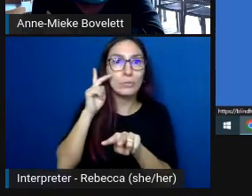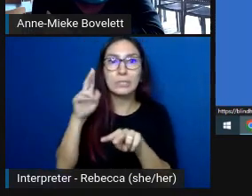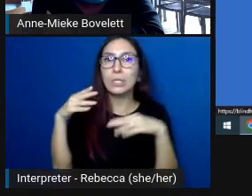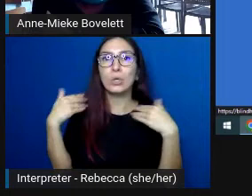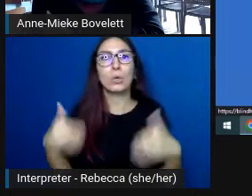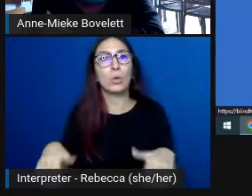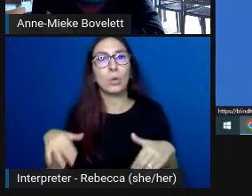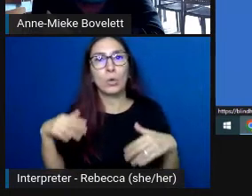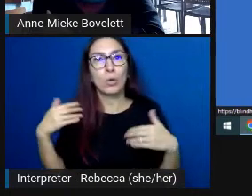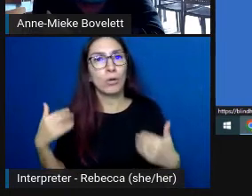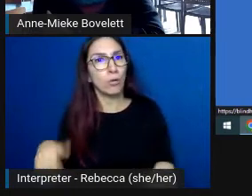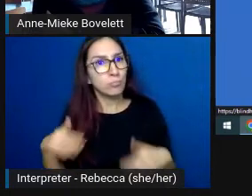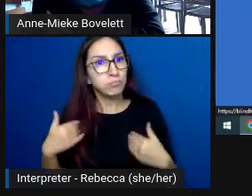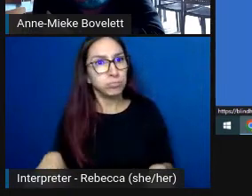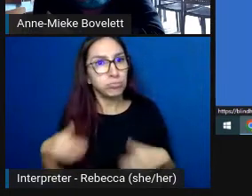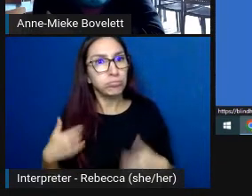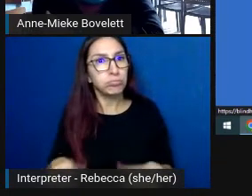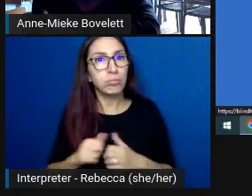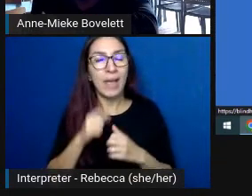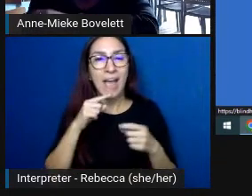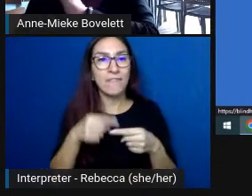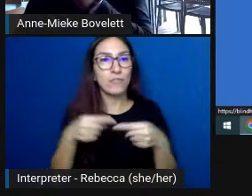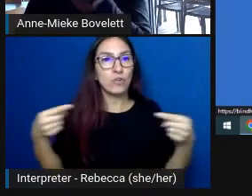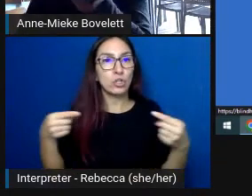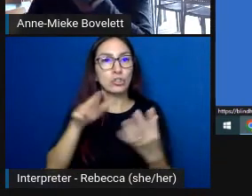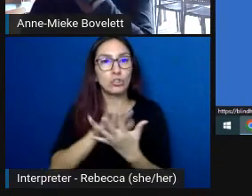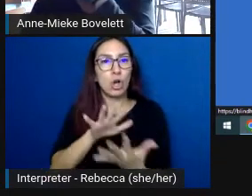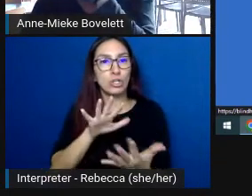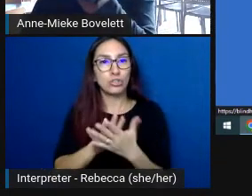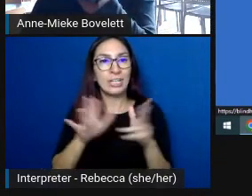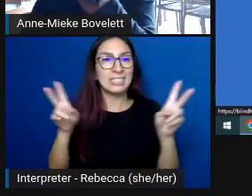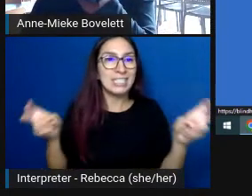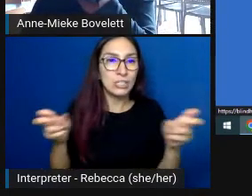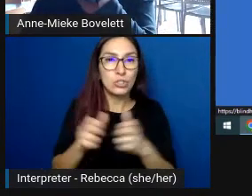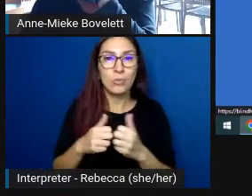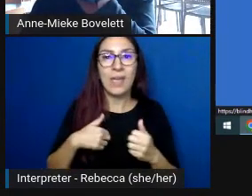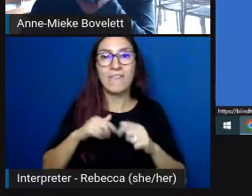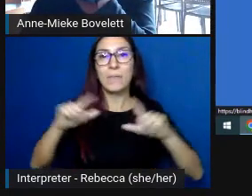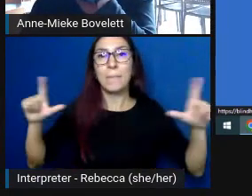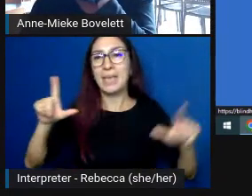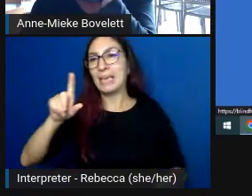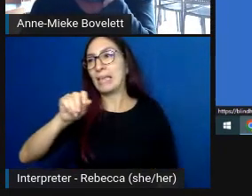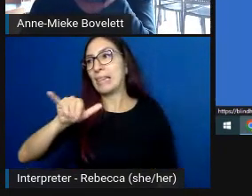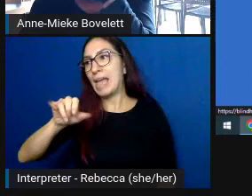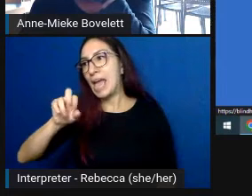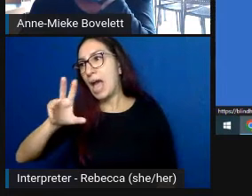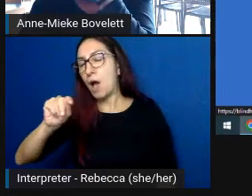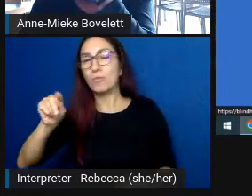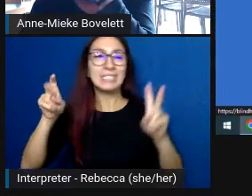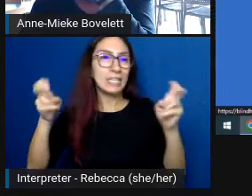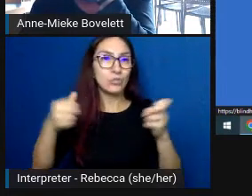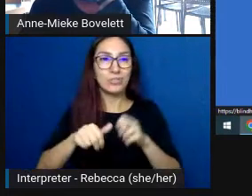It's got contrast issues, it's got big layout issues, it's got typography issues.